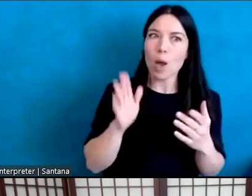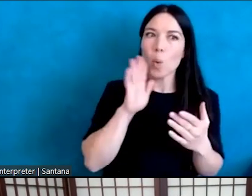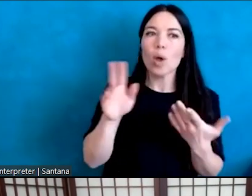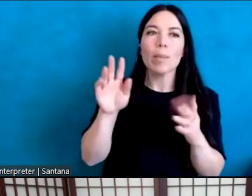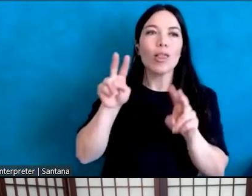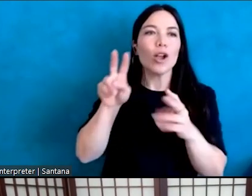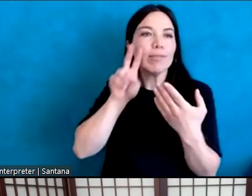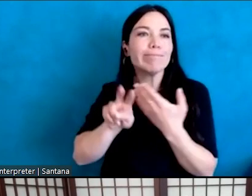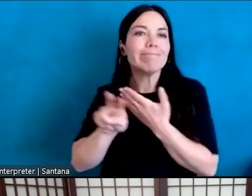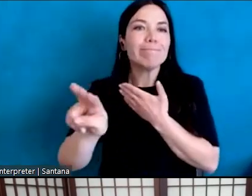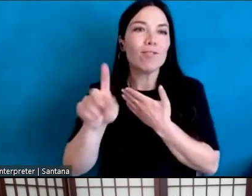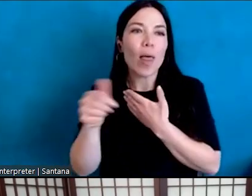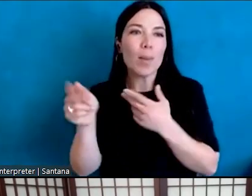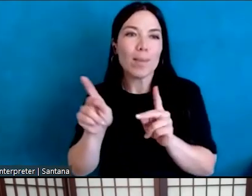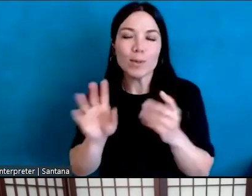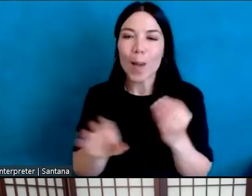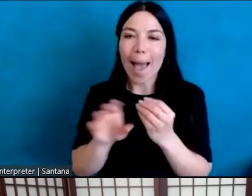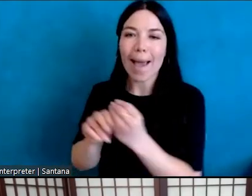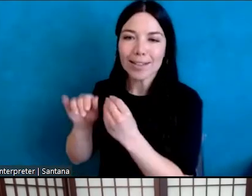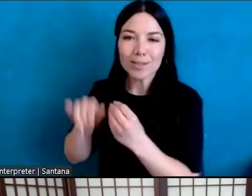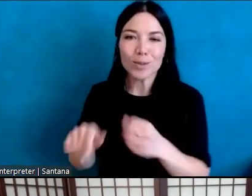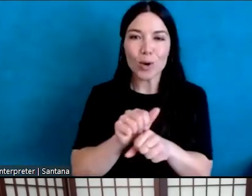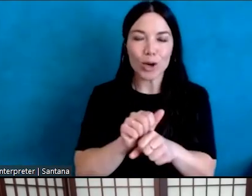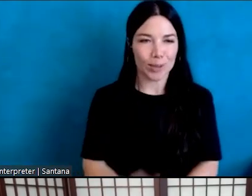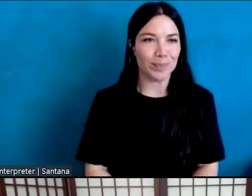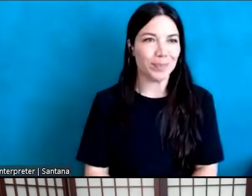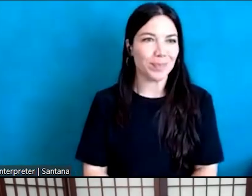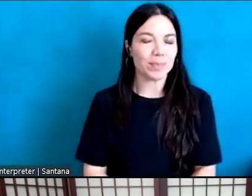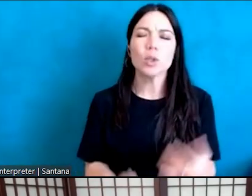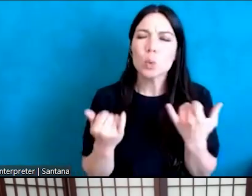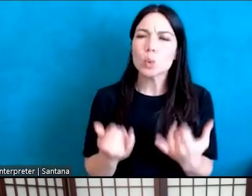To give a basic overview of today's presentation. Part of it is an overview of myself.